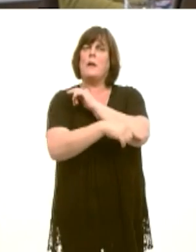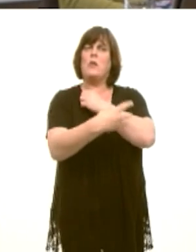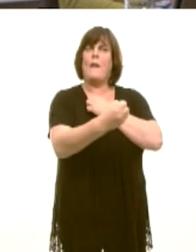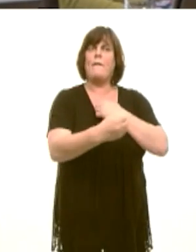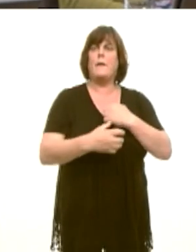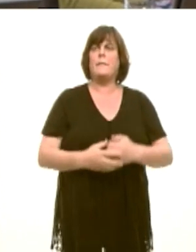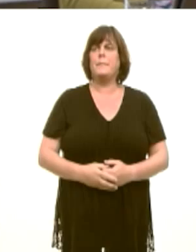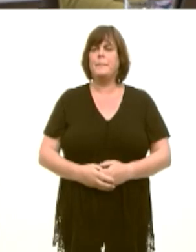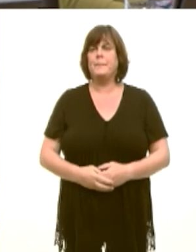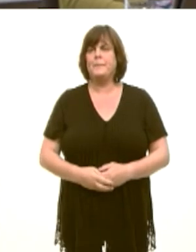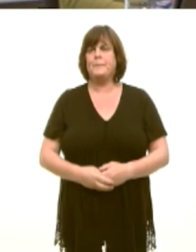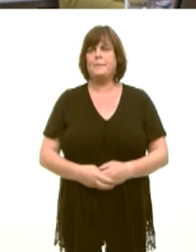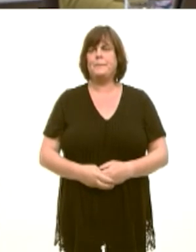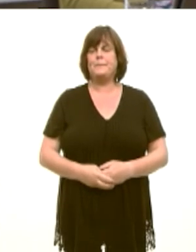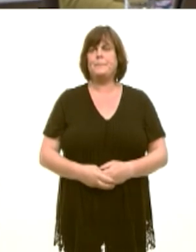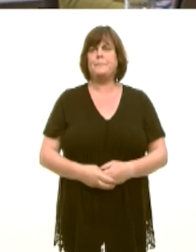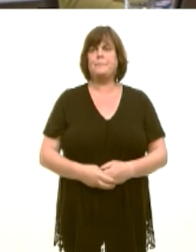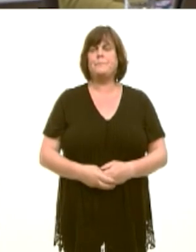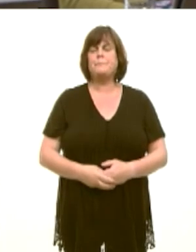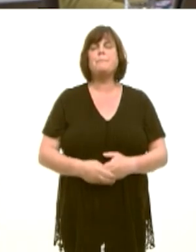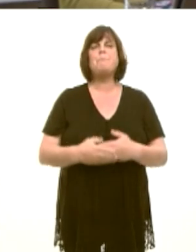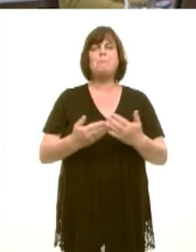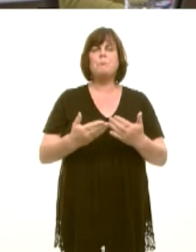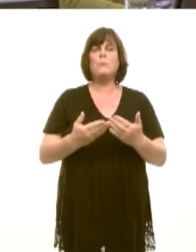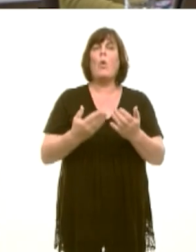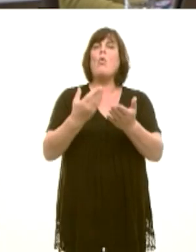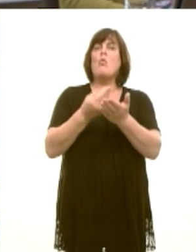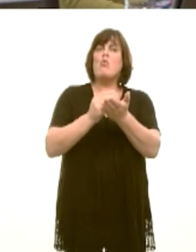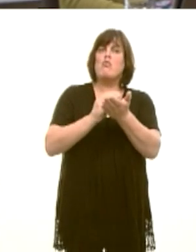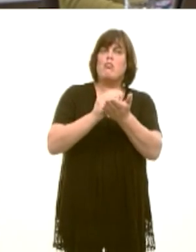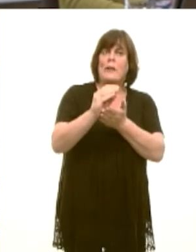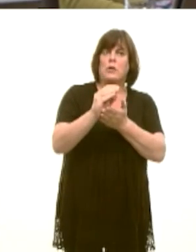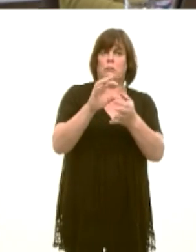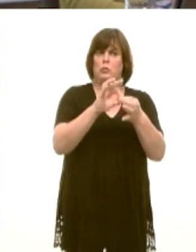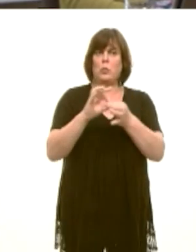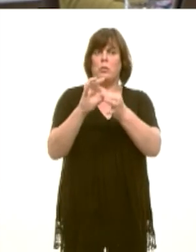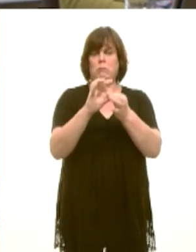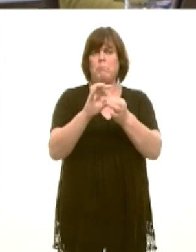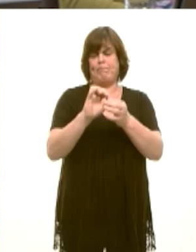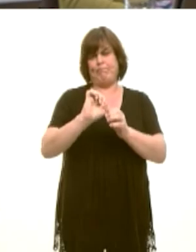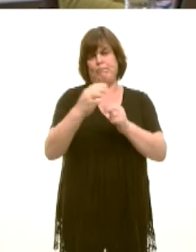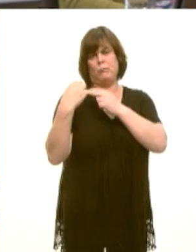Carwyn Jones: Credit unions do have a very important role throughout the whole of Wales